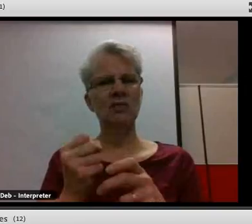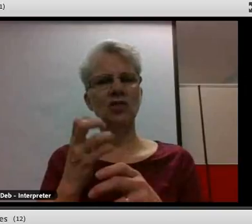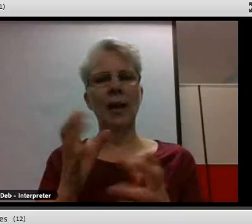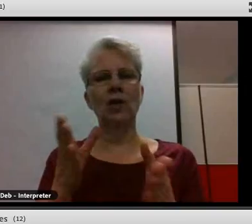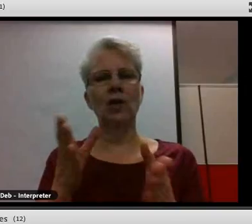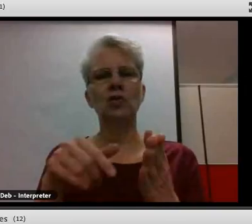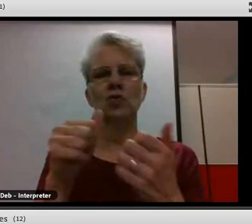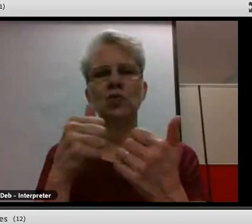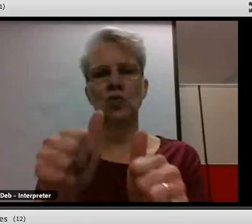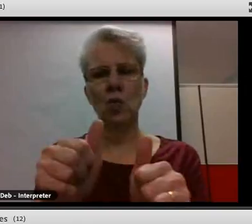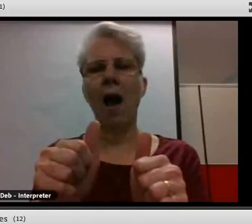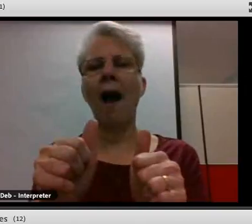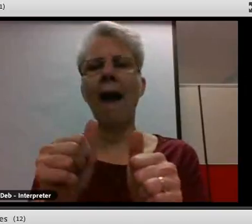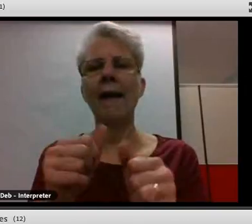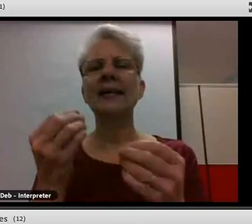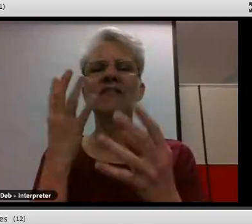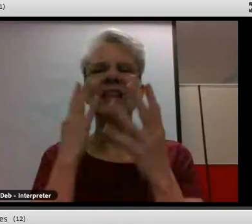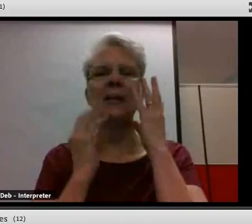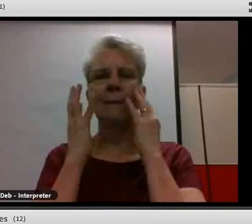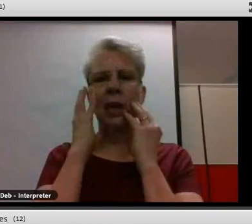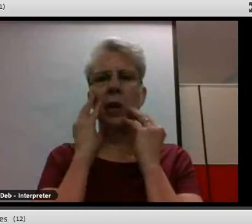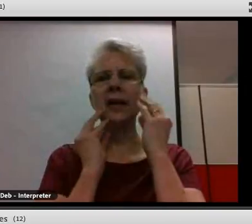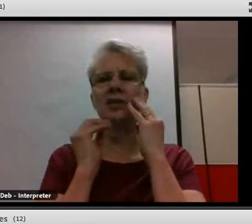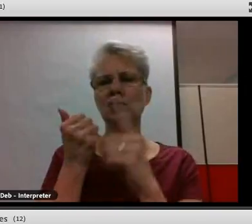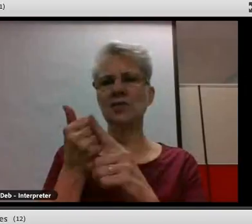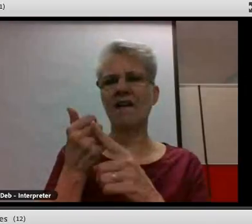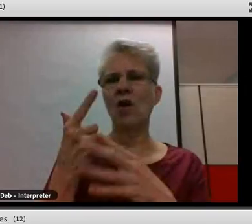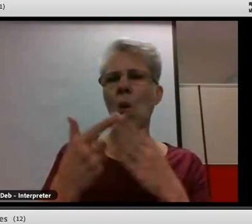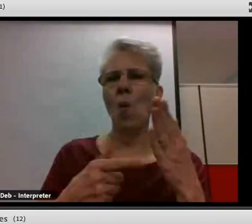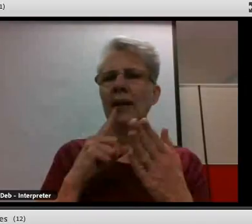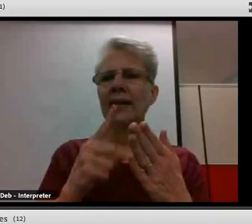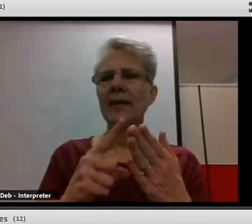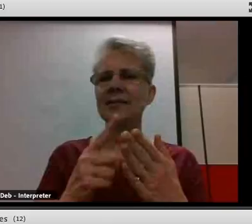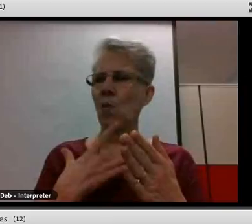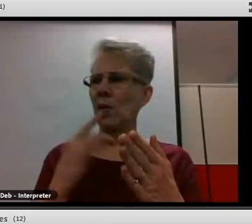Okay. So I'm going to move now to probably what you're most interested in.